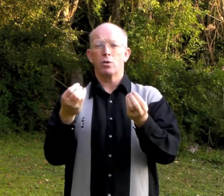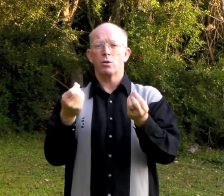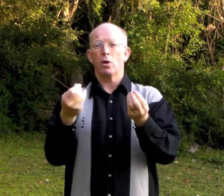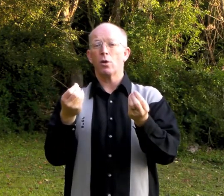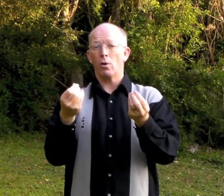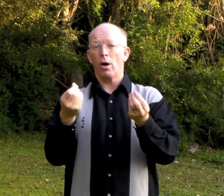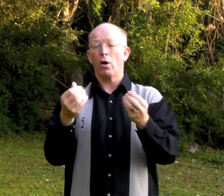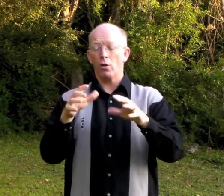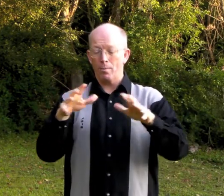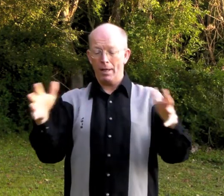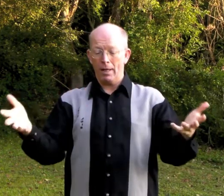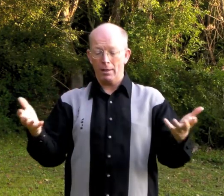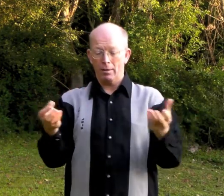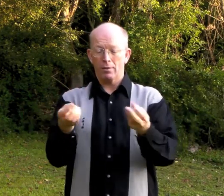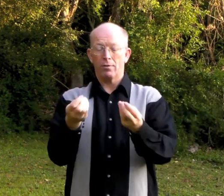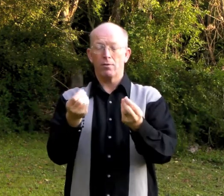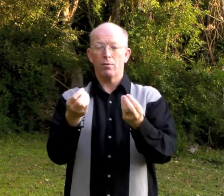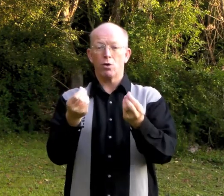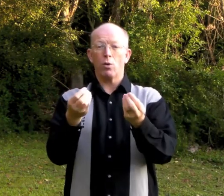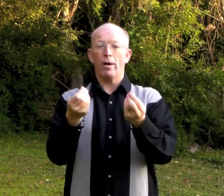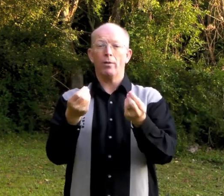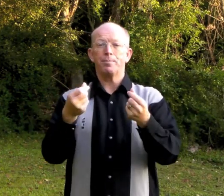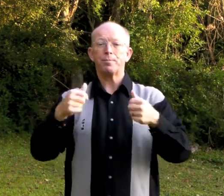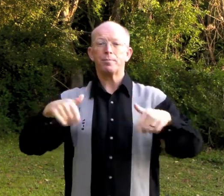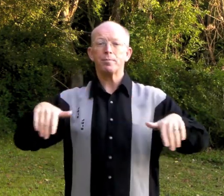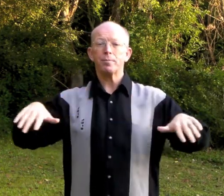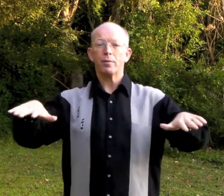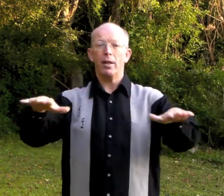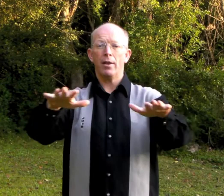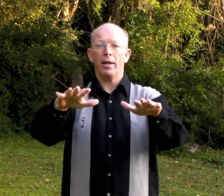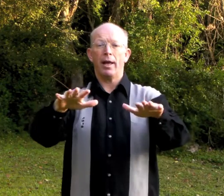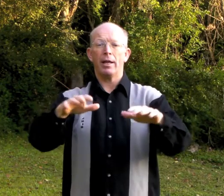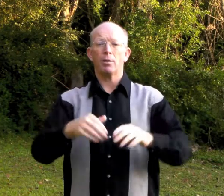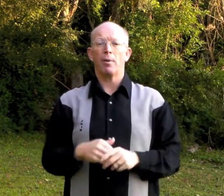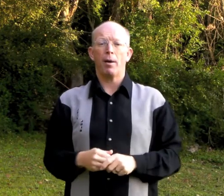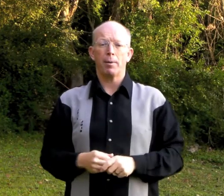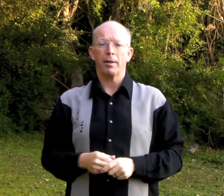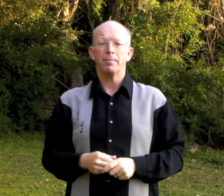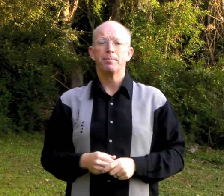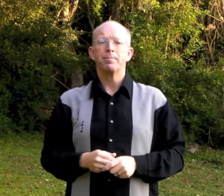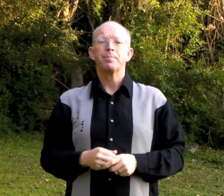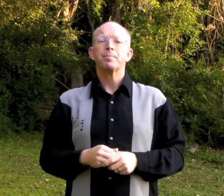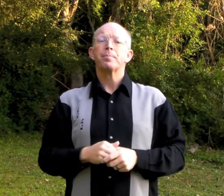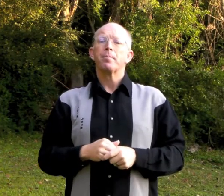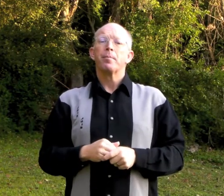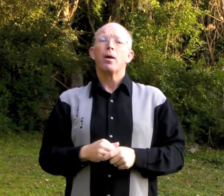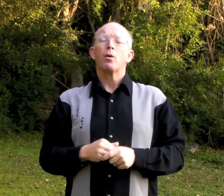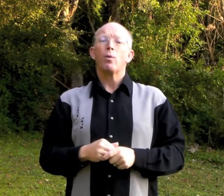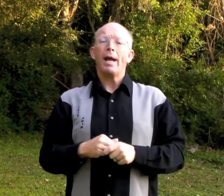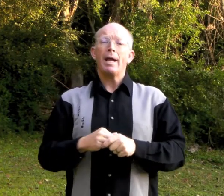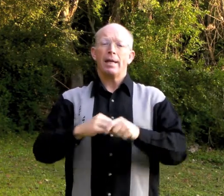So, DIRT or EARTH meaning SOIL, LAND or PROPERTY